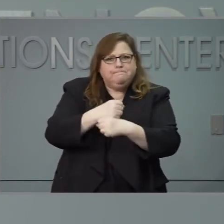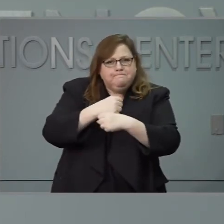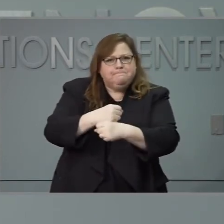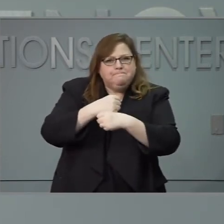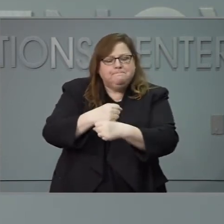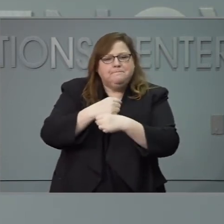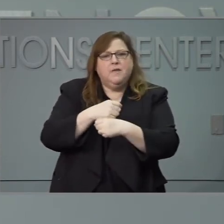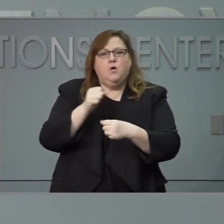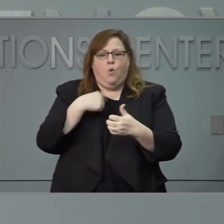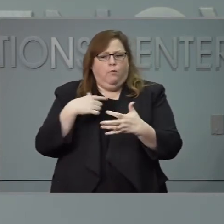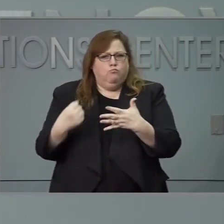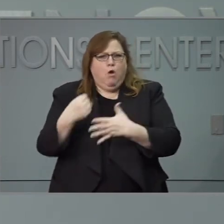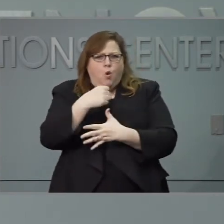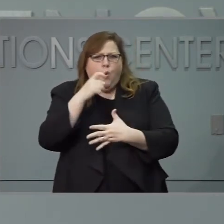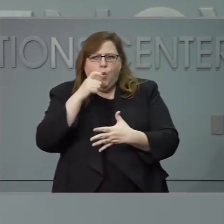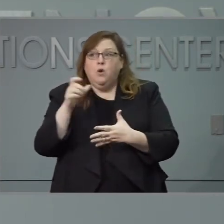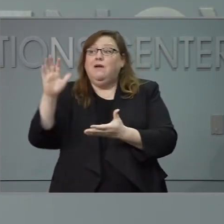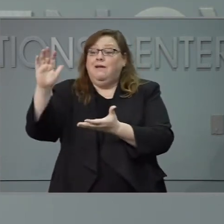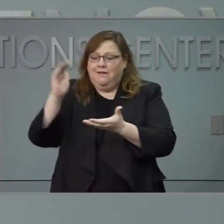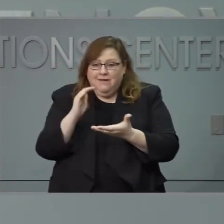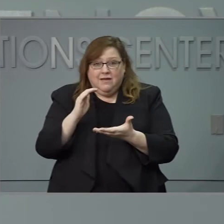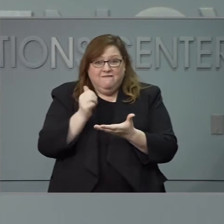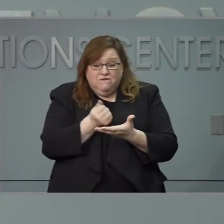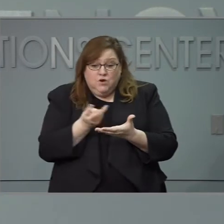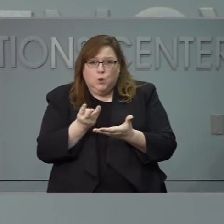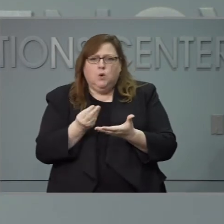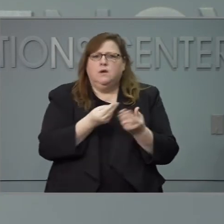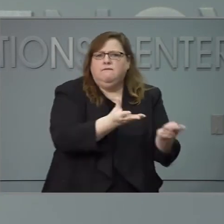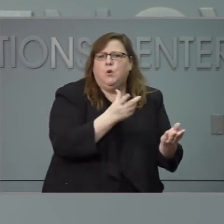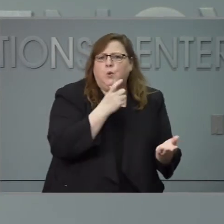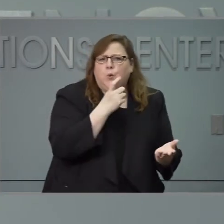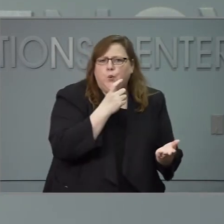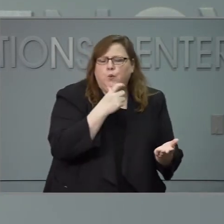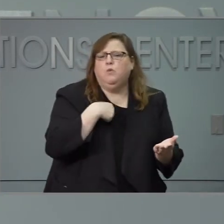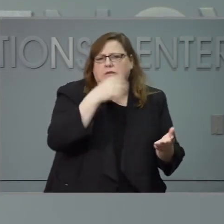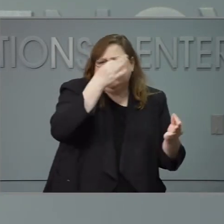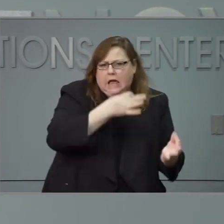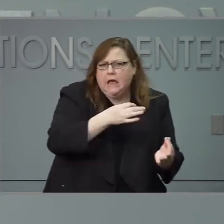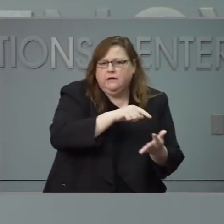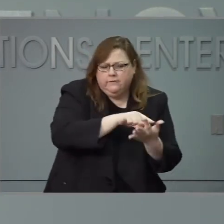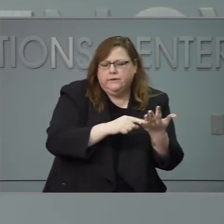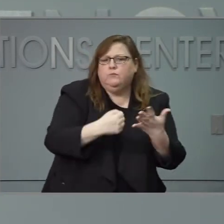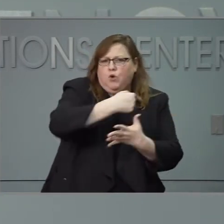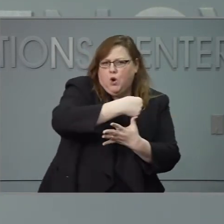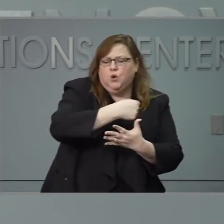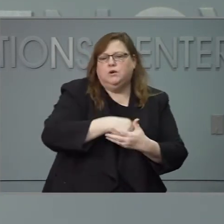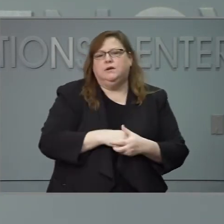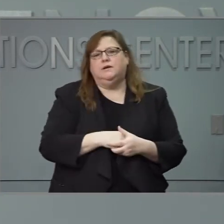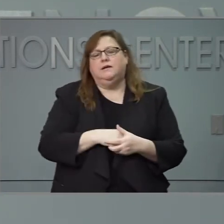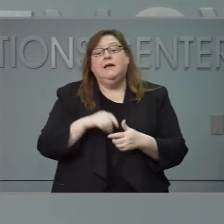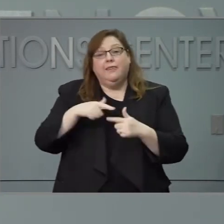TRABAJANDO CON ELLO Y LOS OFICIALES DE LA SALUD PÚBLICA. NO FUE A LAS REUNIONES DE LA JUNTA DIRECTIVA EDUCATIVA Y NO